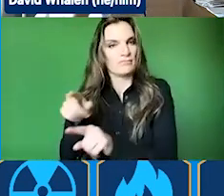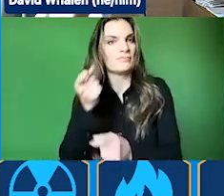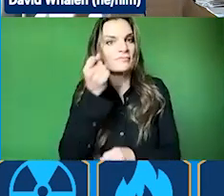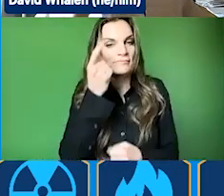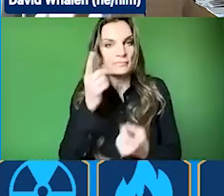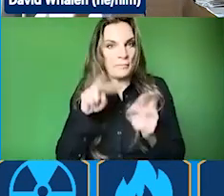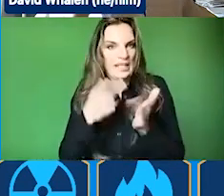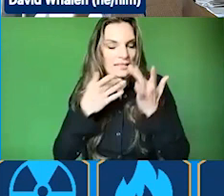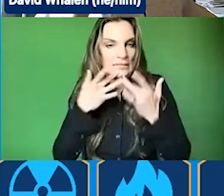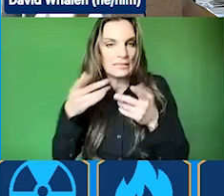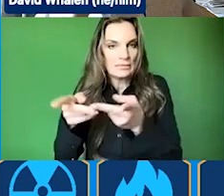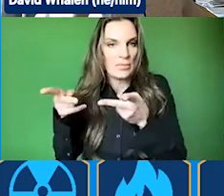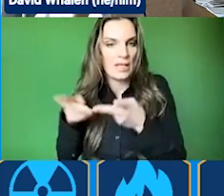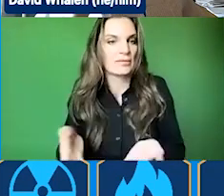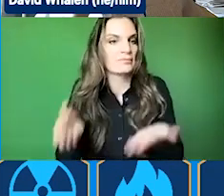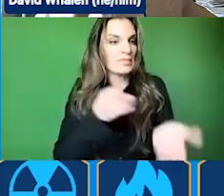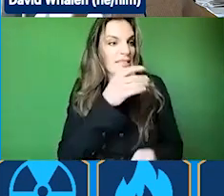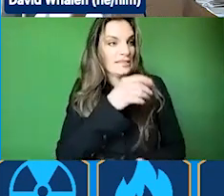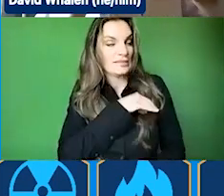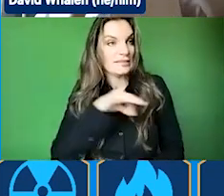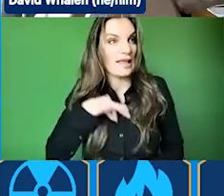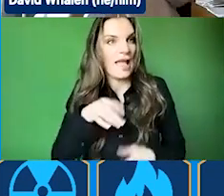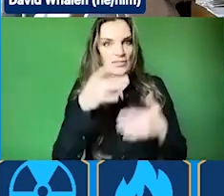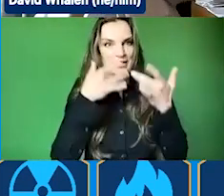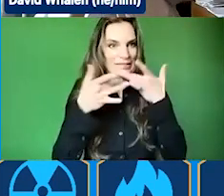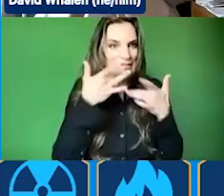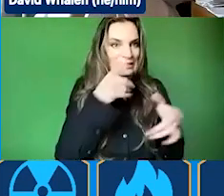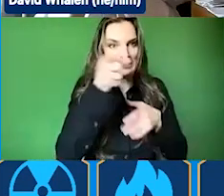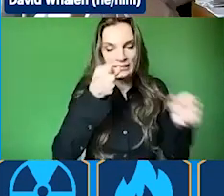trained staff and nursing ratios can change. Supplies